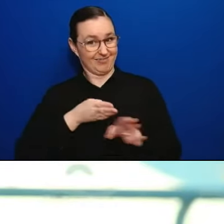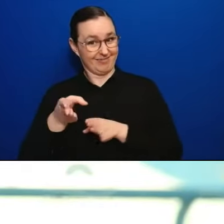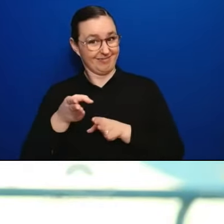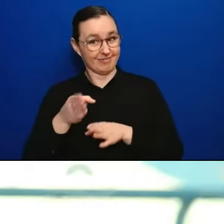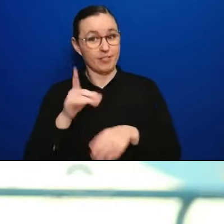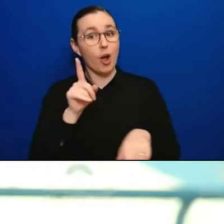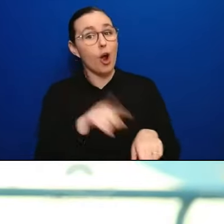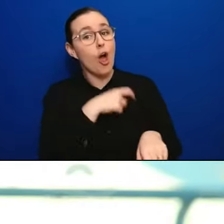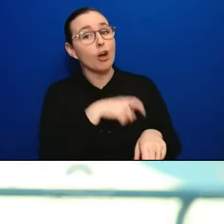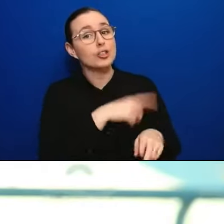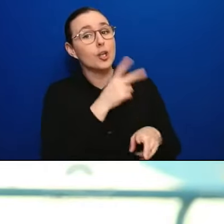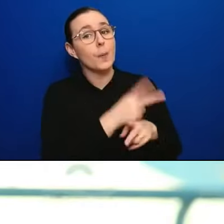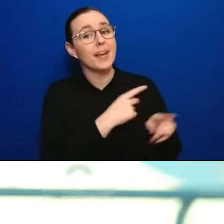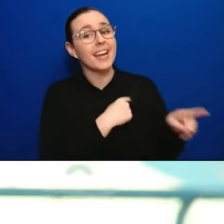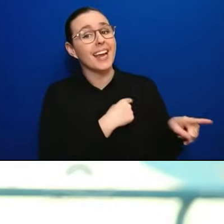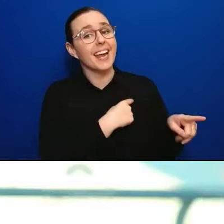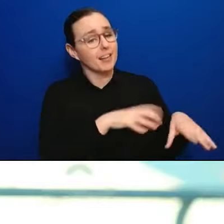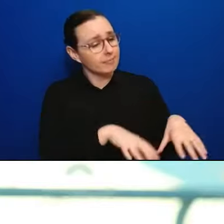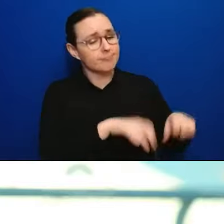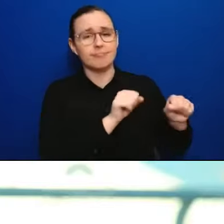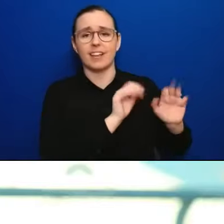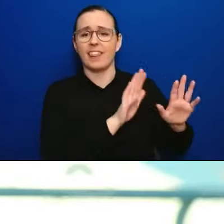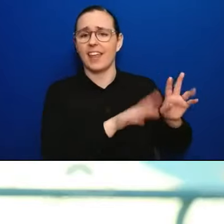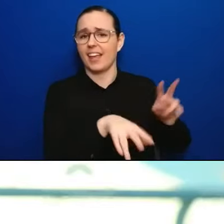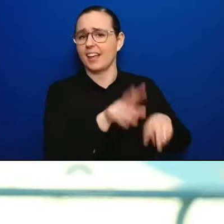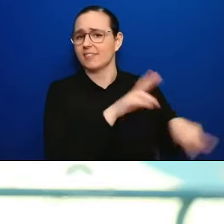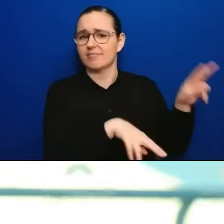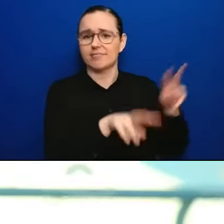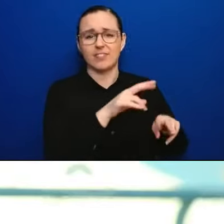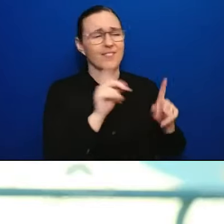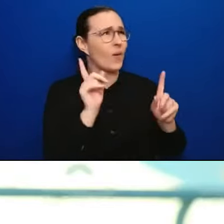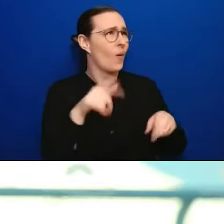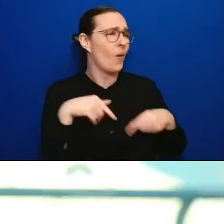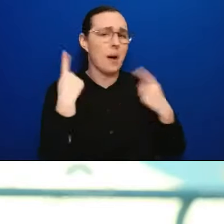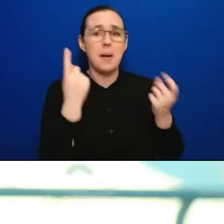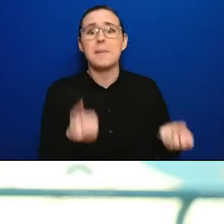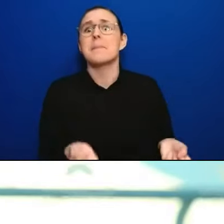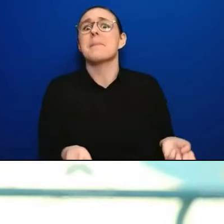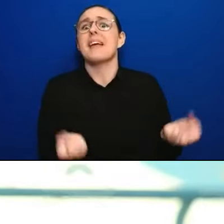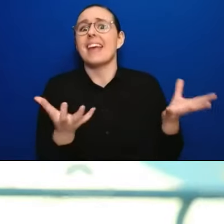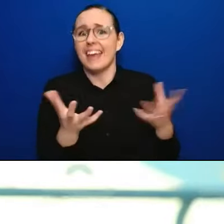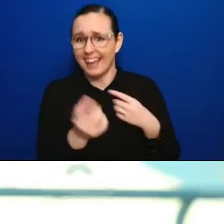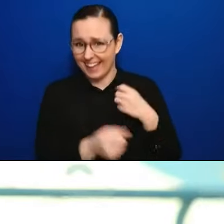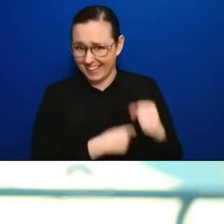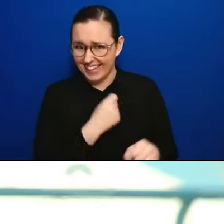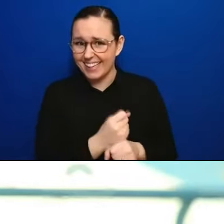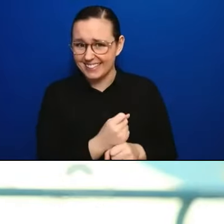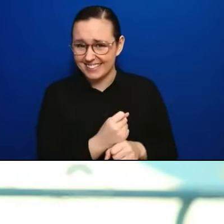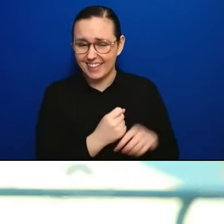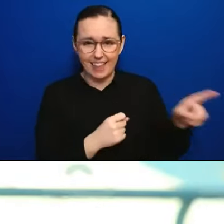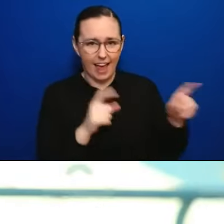This is what we do in long-term care homes have done for many, many years.